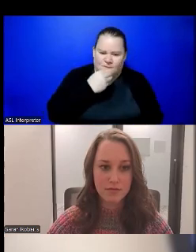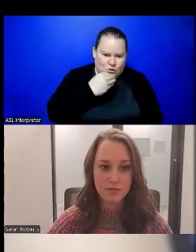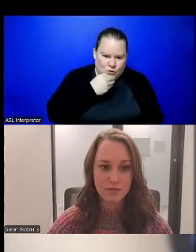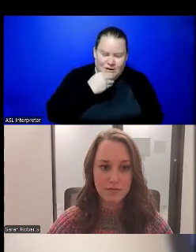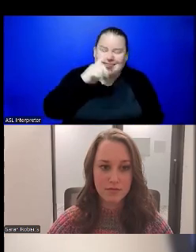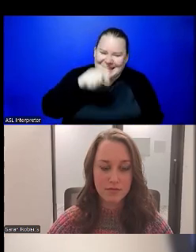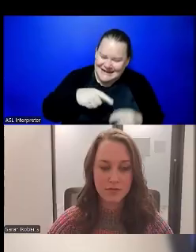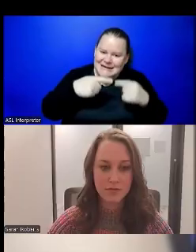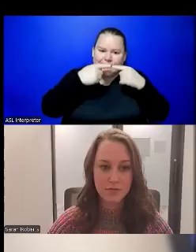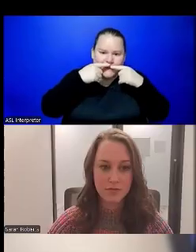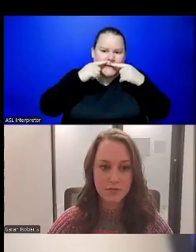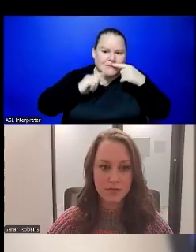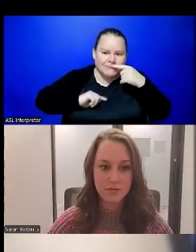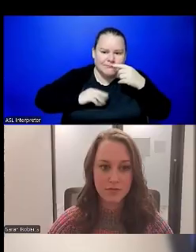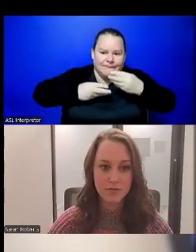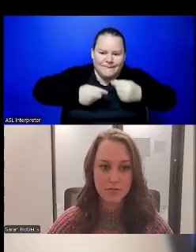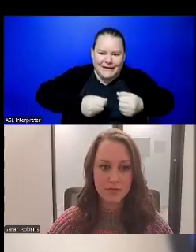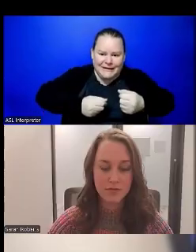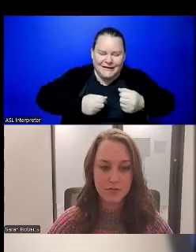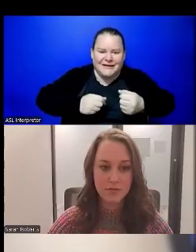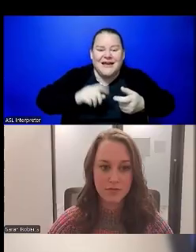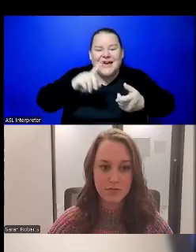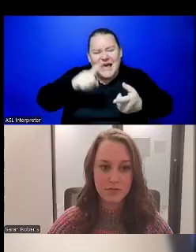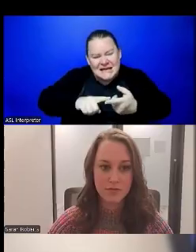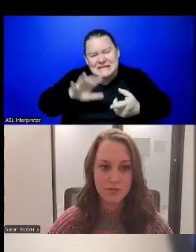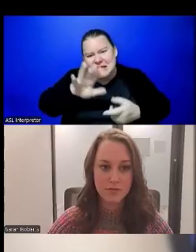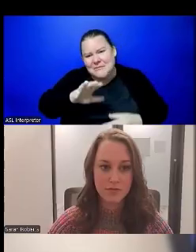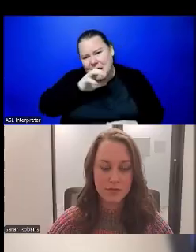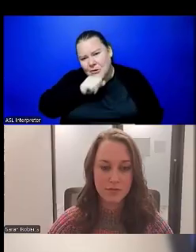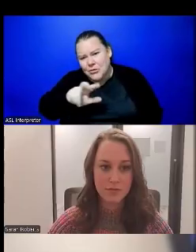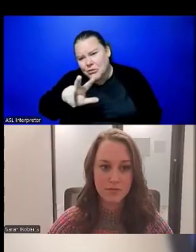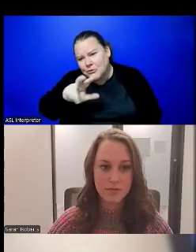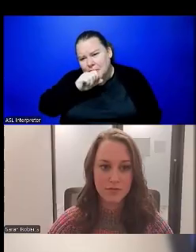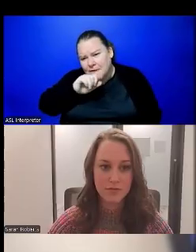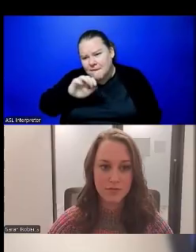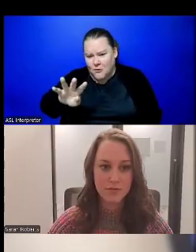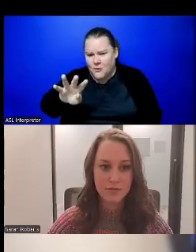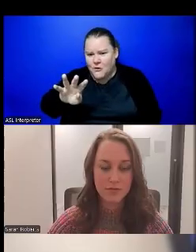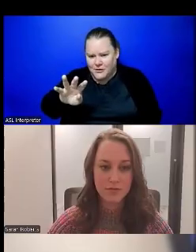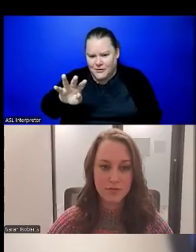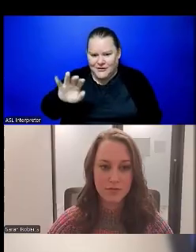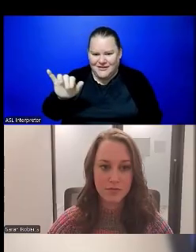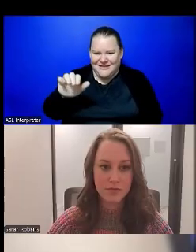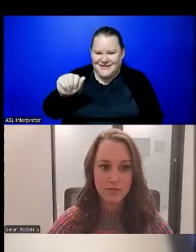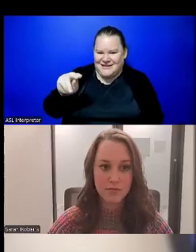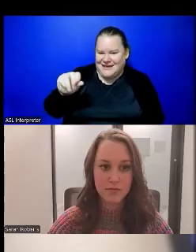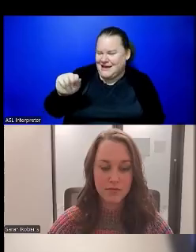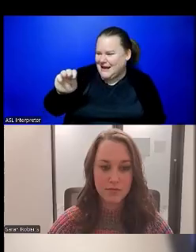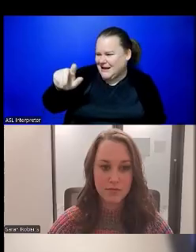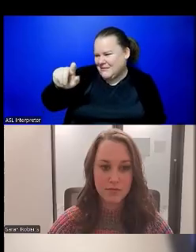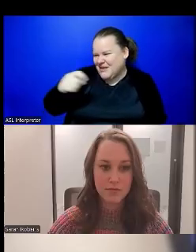thrive until they get to around age three to four. I think Annabelle said two to six. It generally is three or four. But